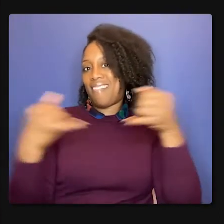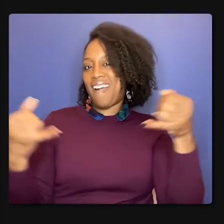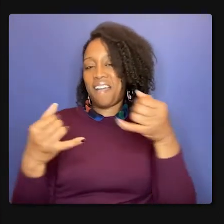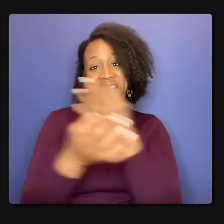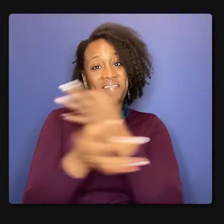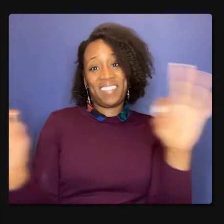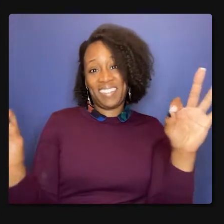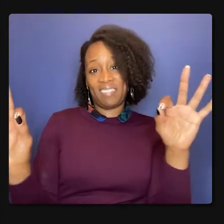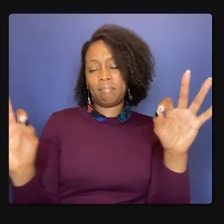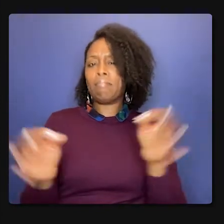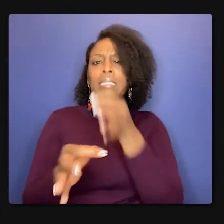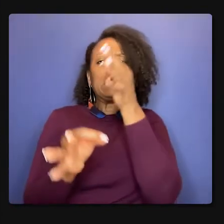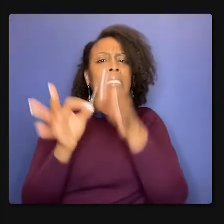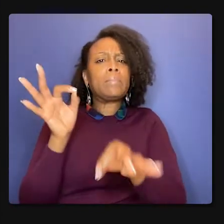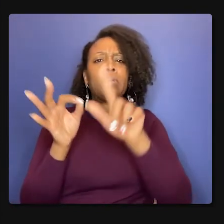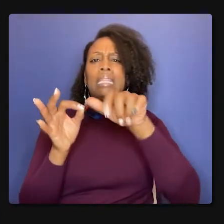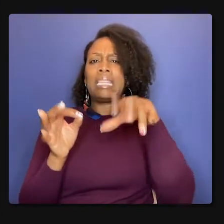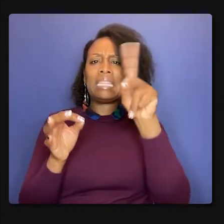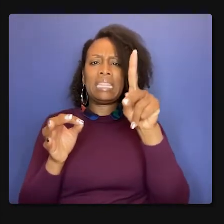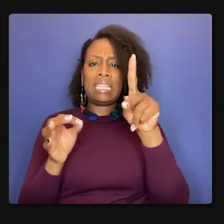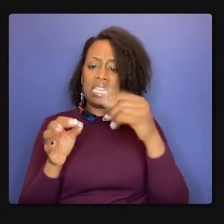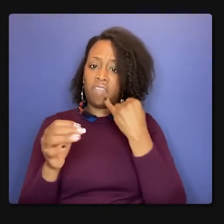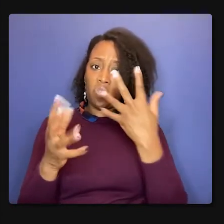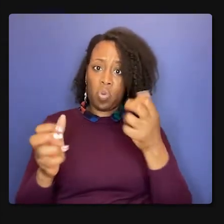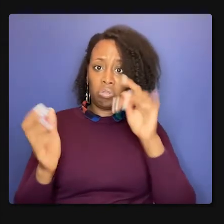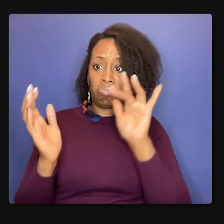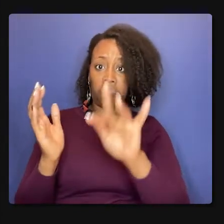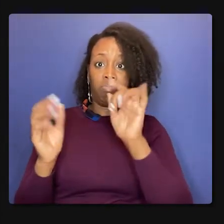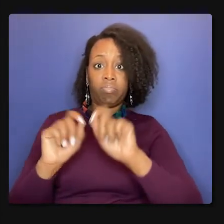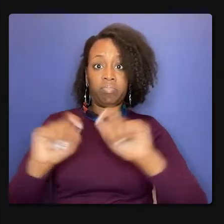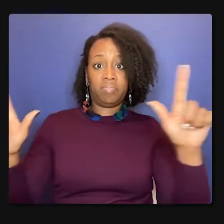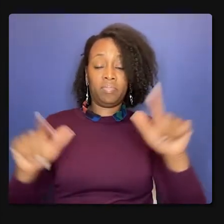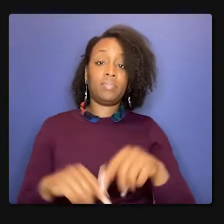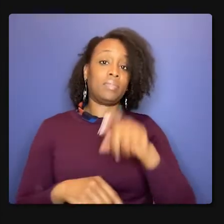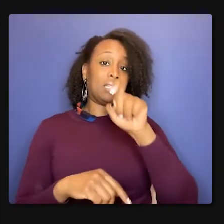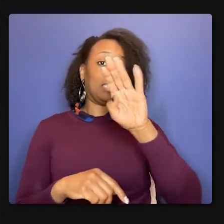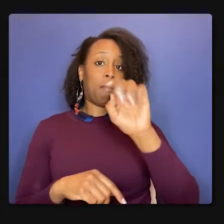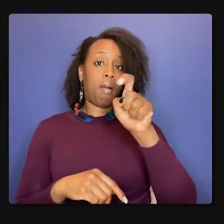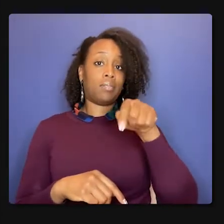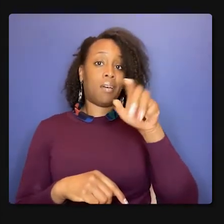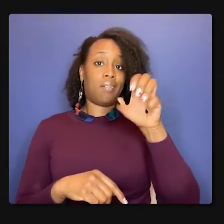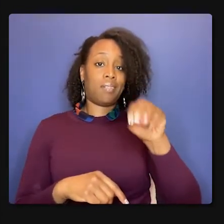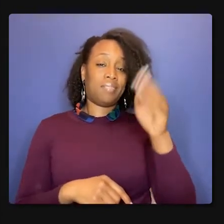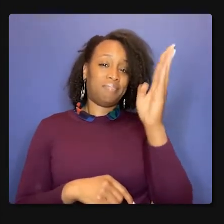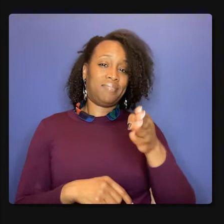We have a really simple link down below if you want to check it out, xbox.com/id.